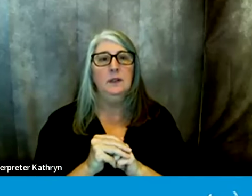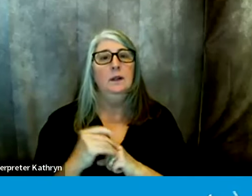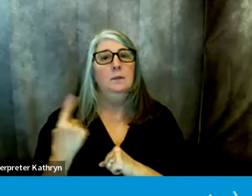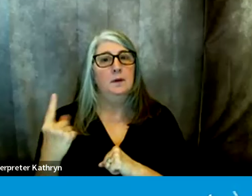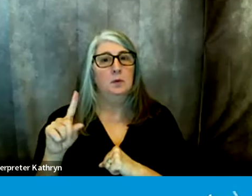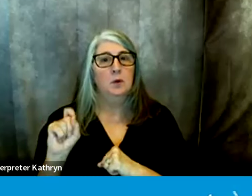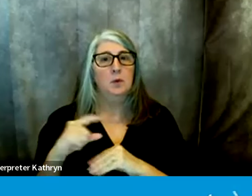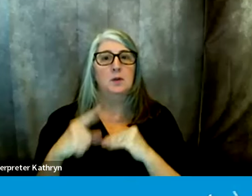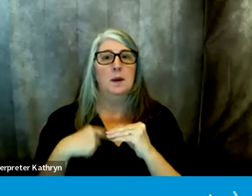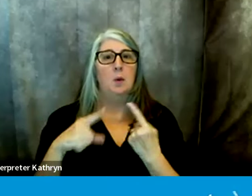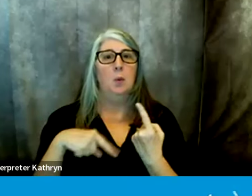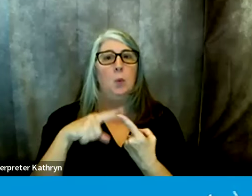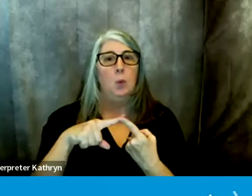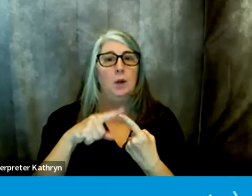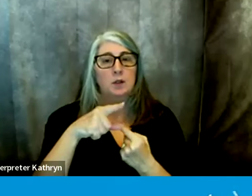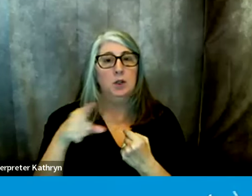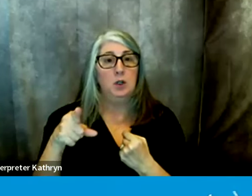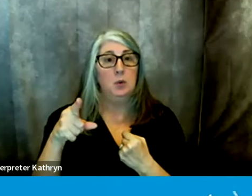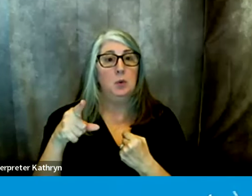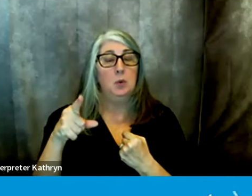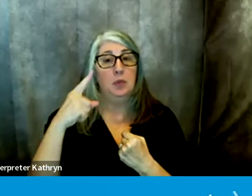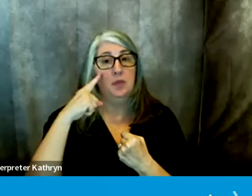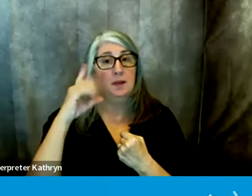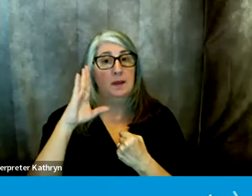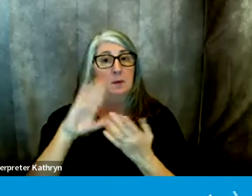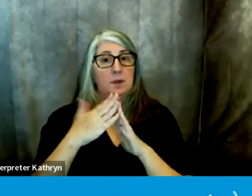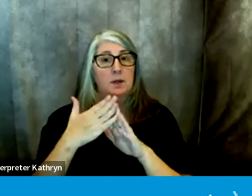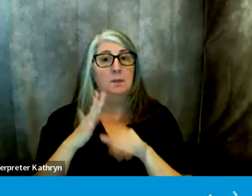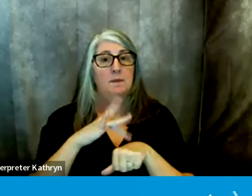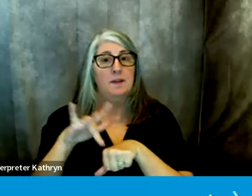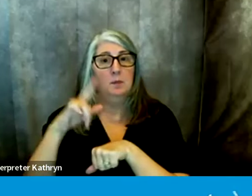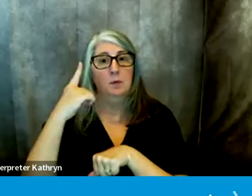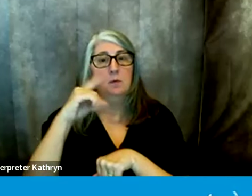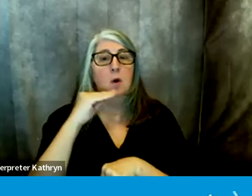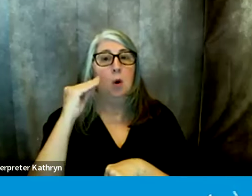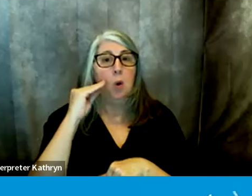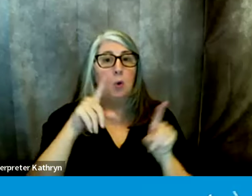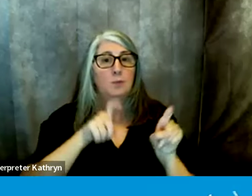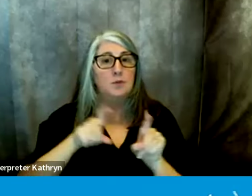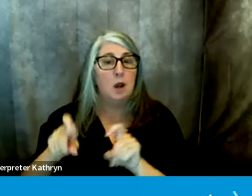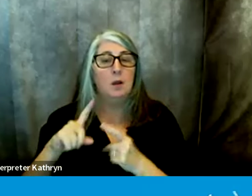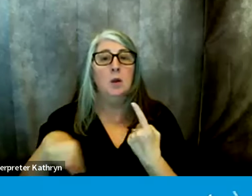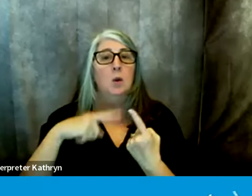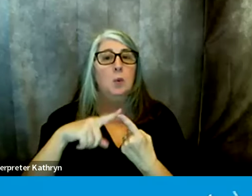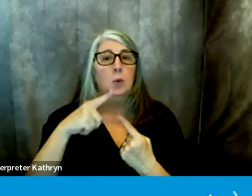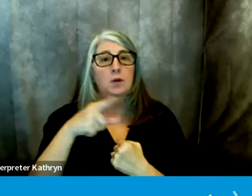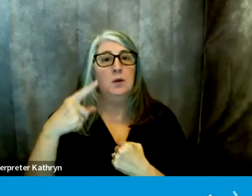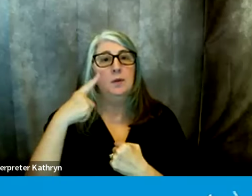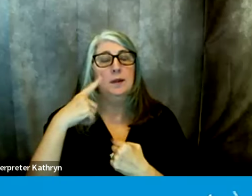when do you see these available for home trial? When do you see the restoring function